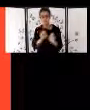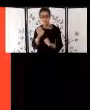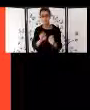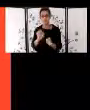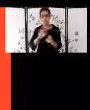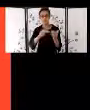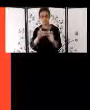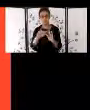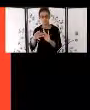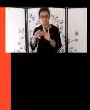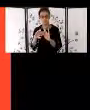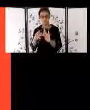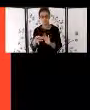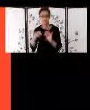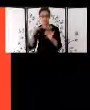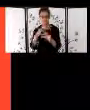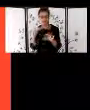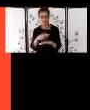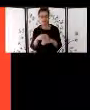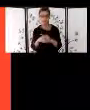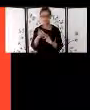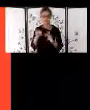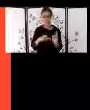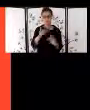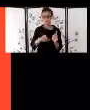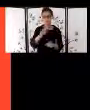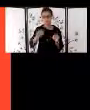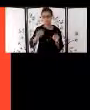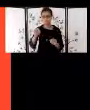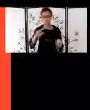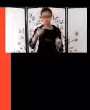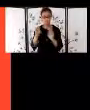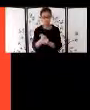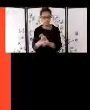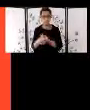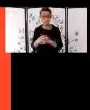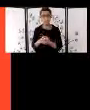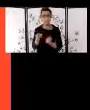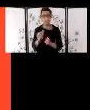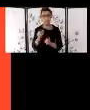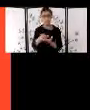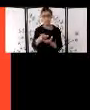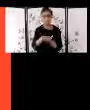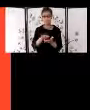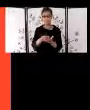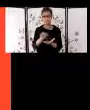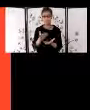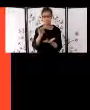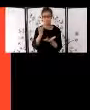changing population, funding gaps, responses to the arts sector, and more. This is an iterative